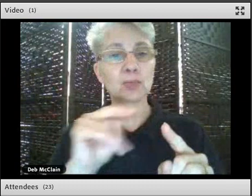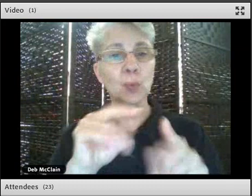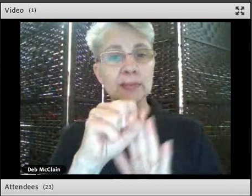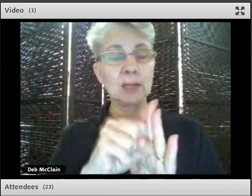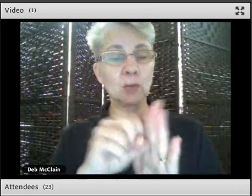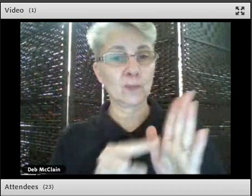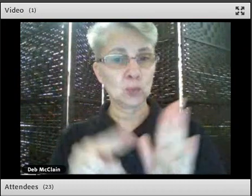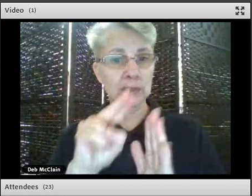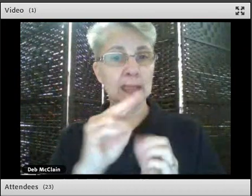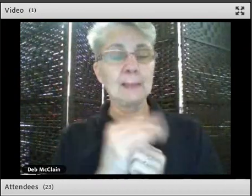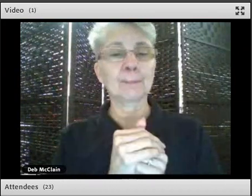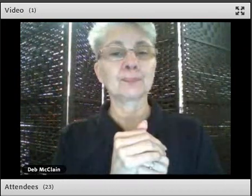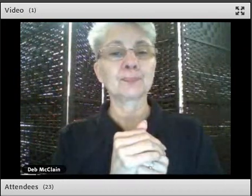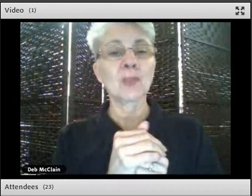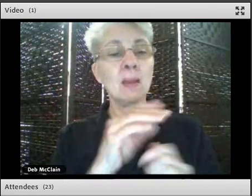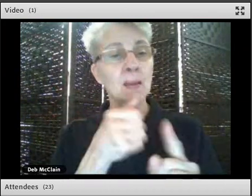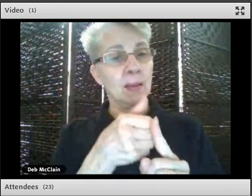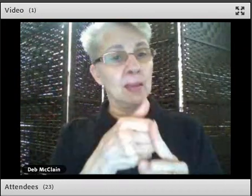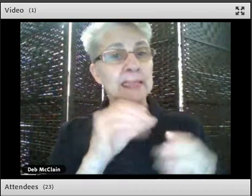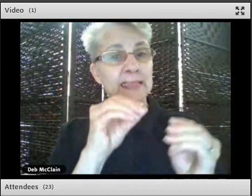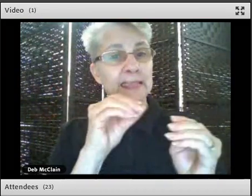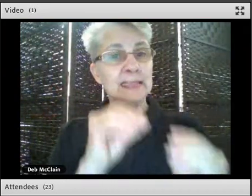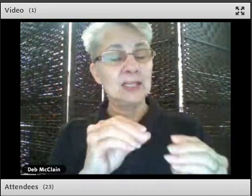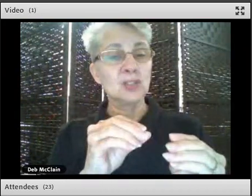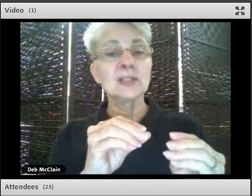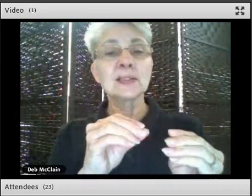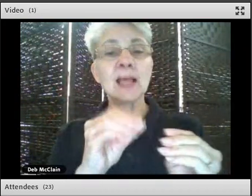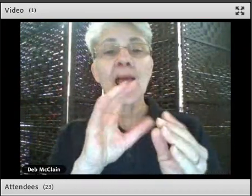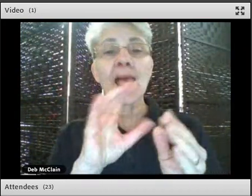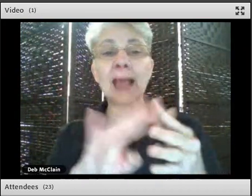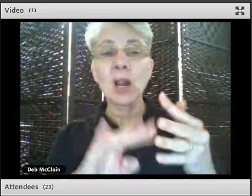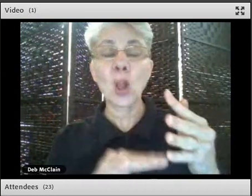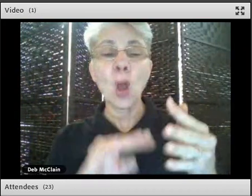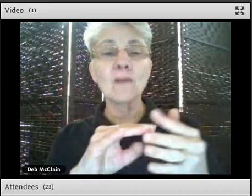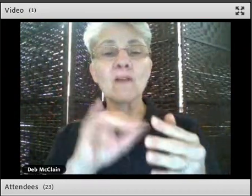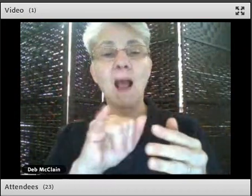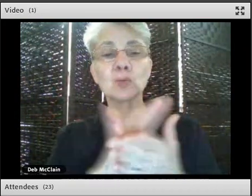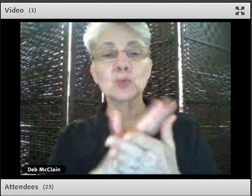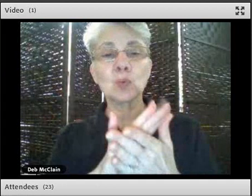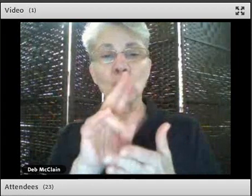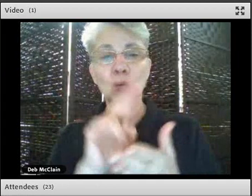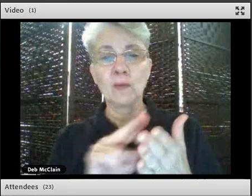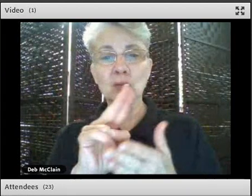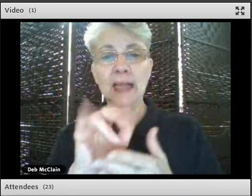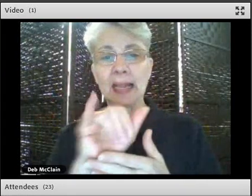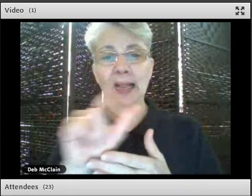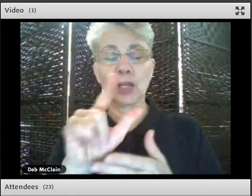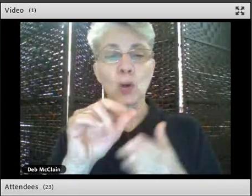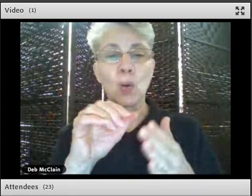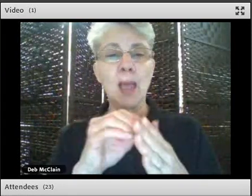Bobby teaches cataloging for the iSchool at University of Illinois at Urbana-Champaign.